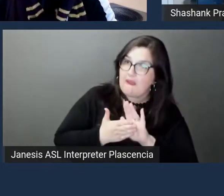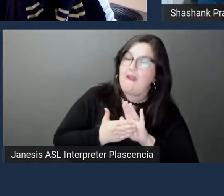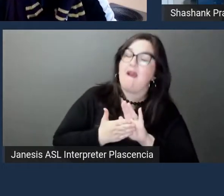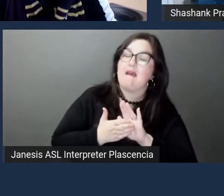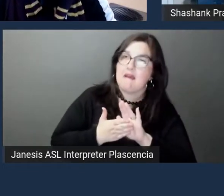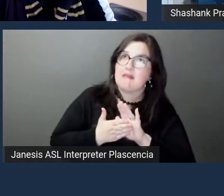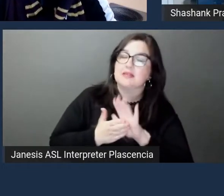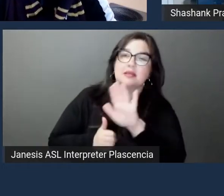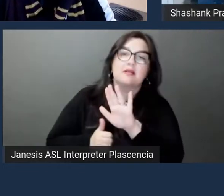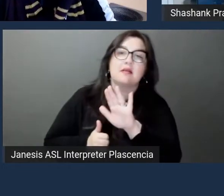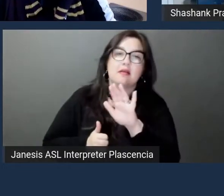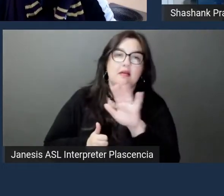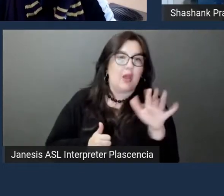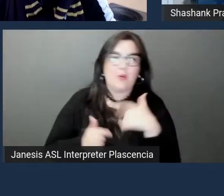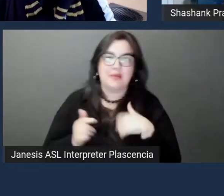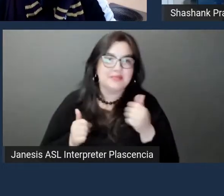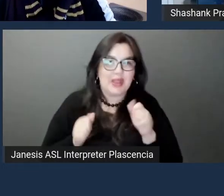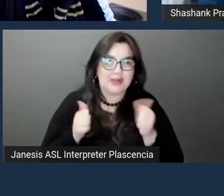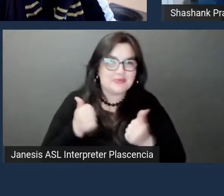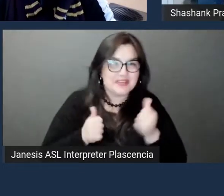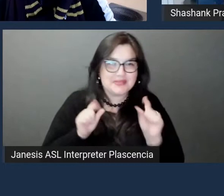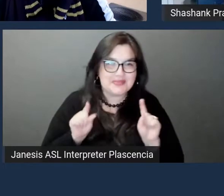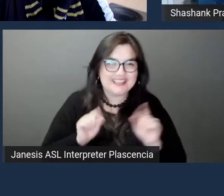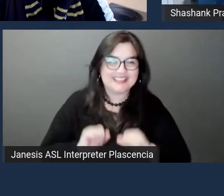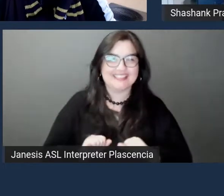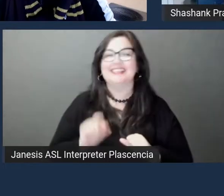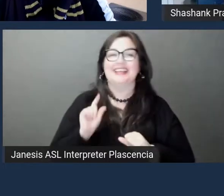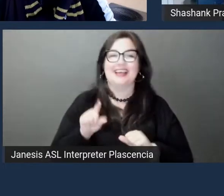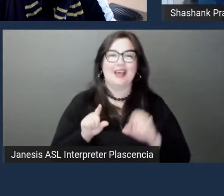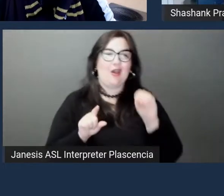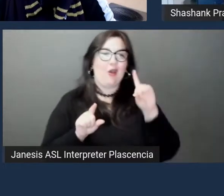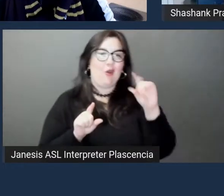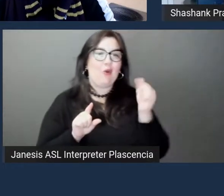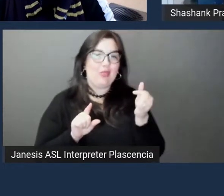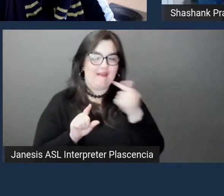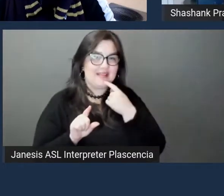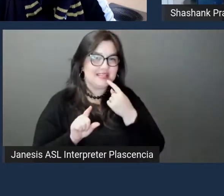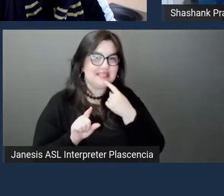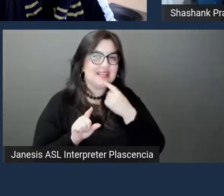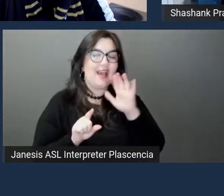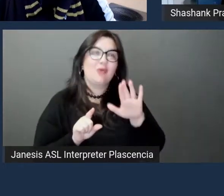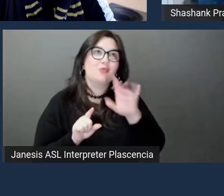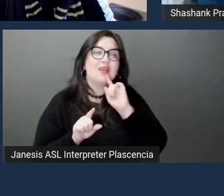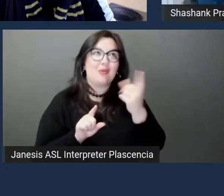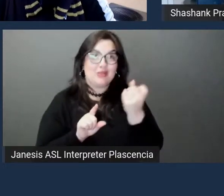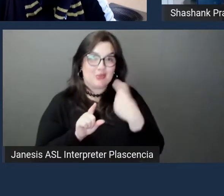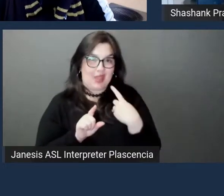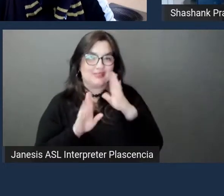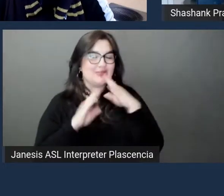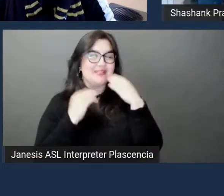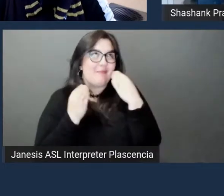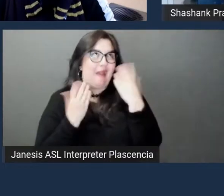Go ahead. Go ahead. So let me ask this question just made me smile because when we've been launching this week,